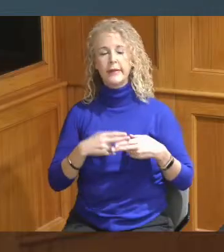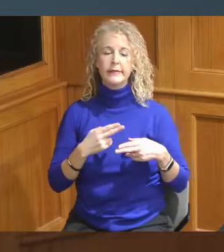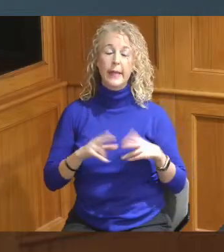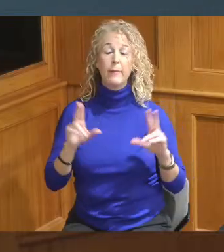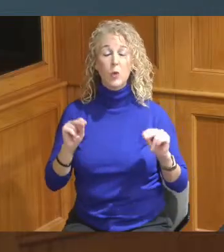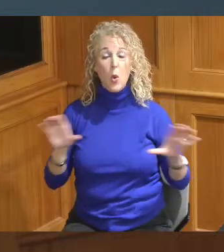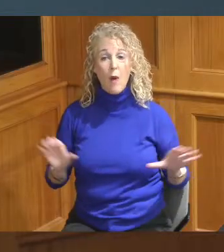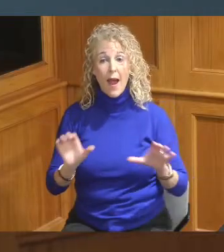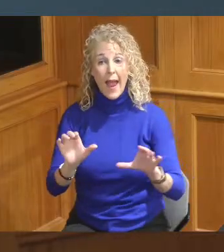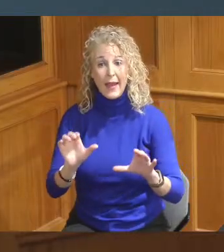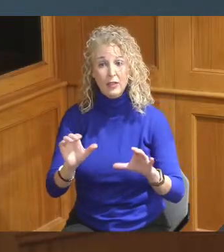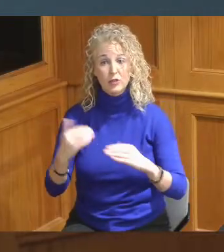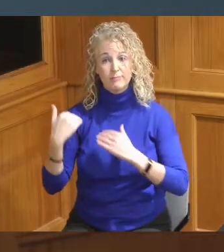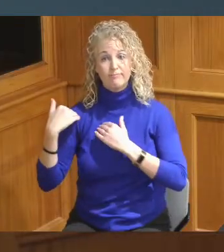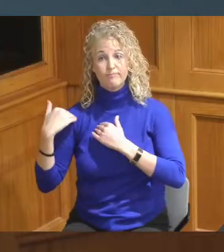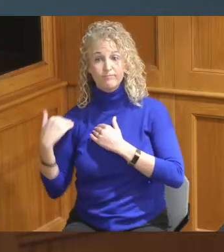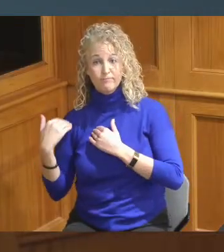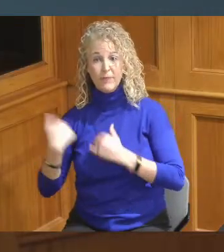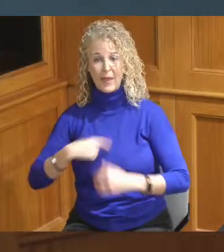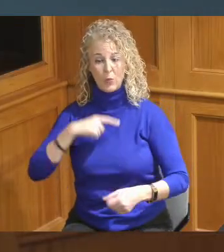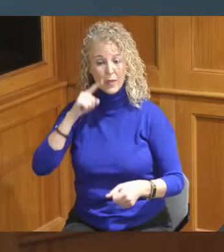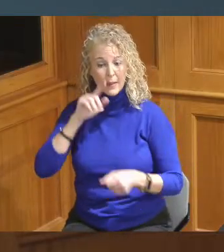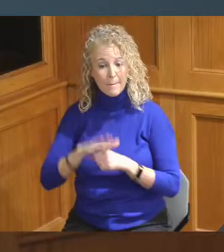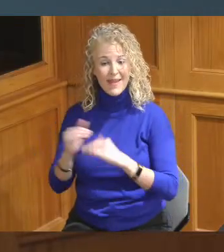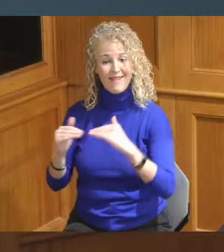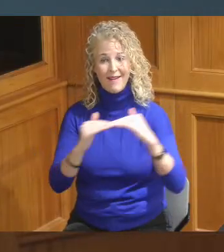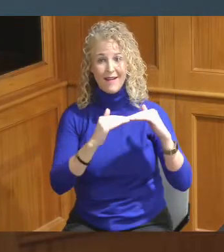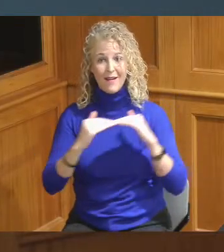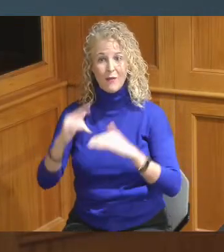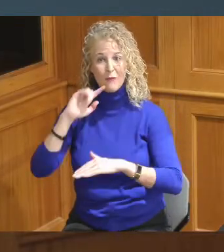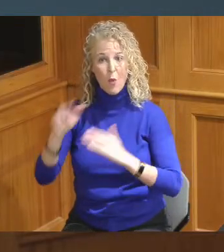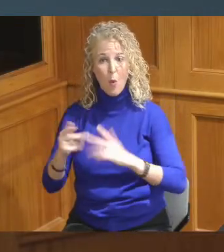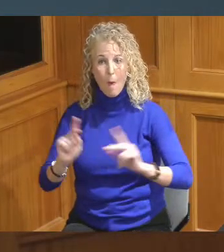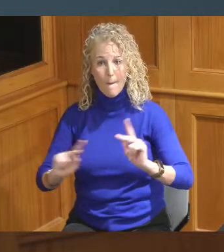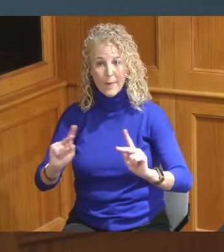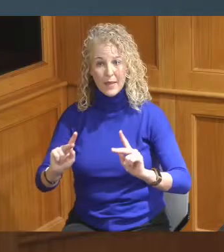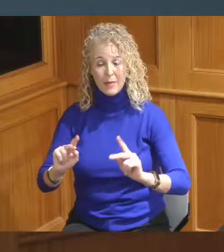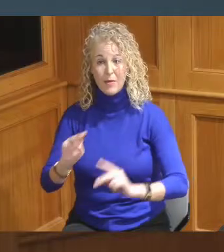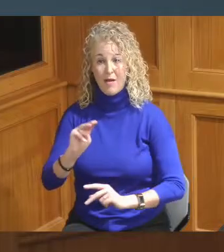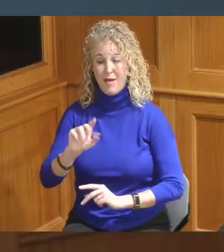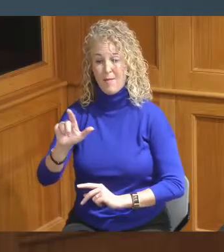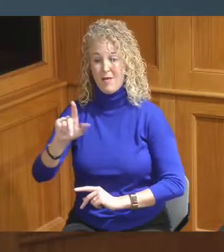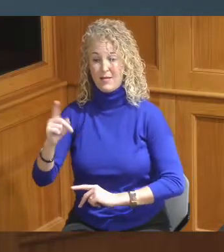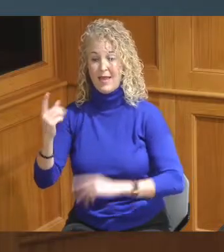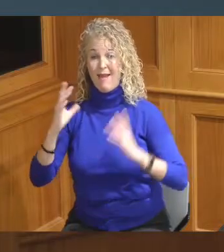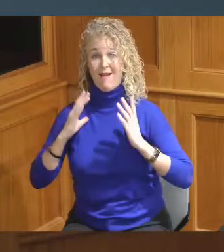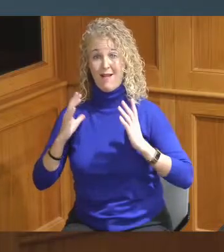and a commitment to equity in the decisions that we make. The MLK holiday is not just a